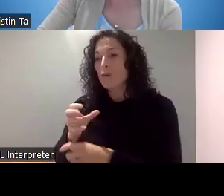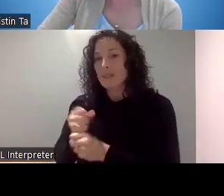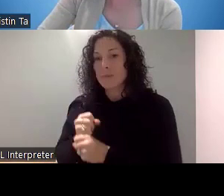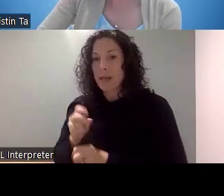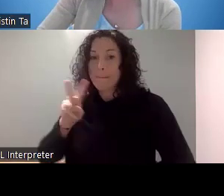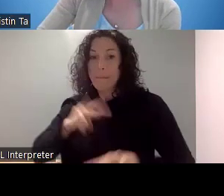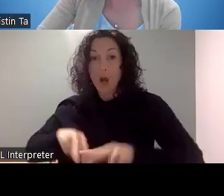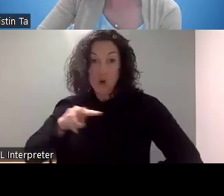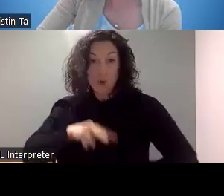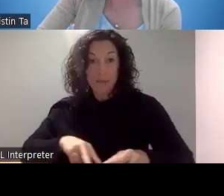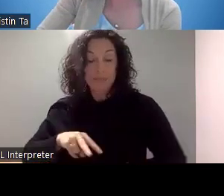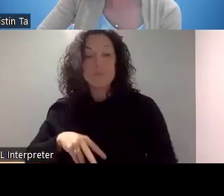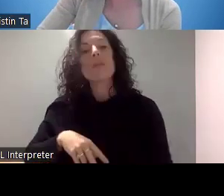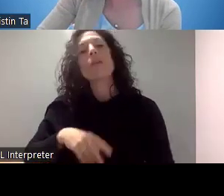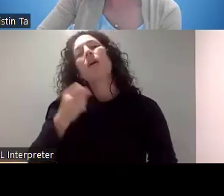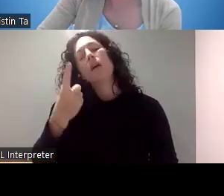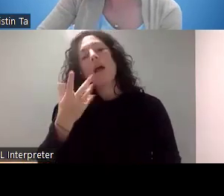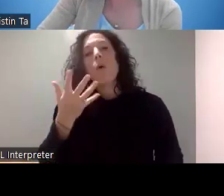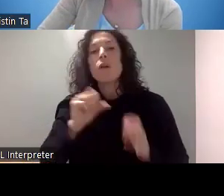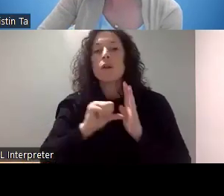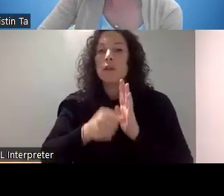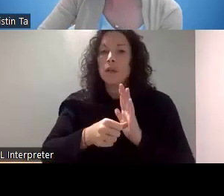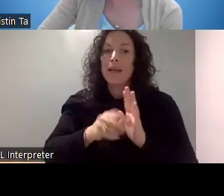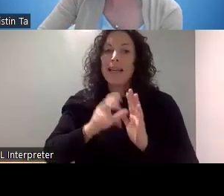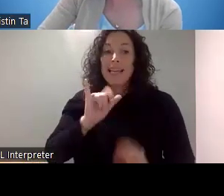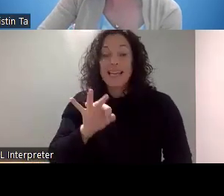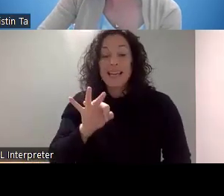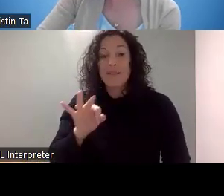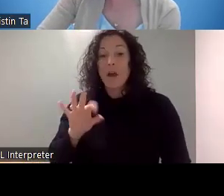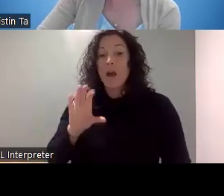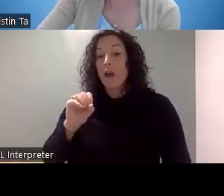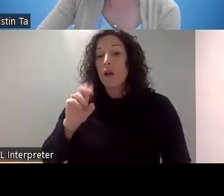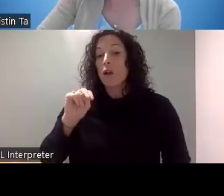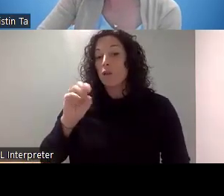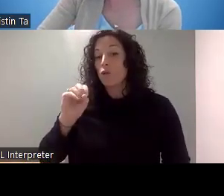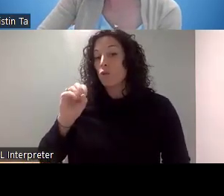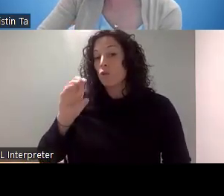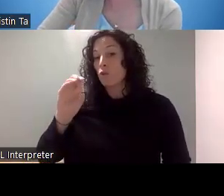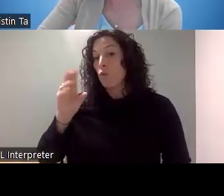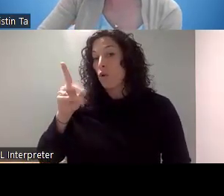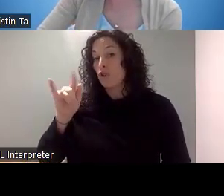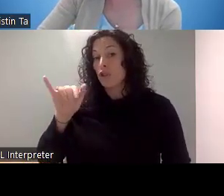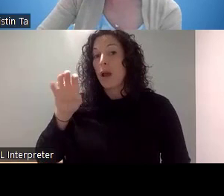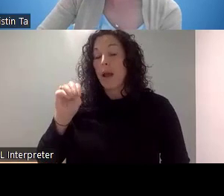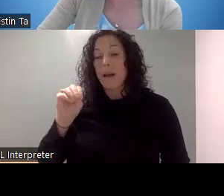Along with that, I just wanted to highlight that if the consortium does not reach the expenditure threshold,